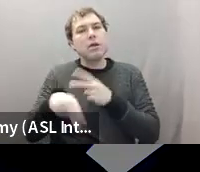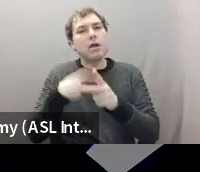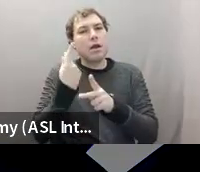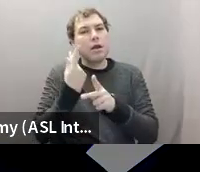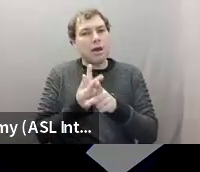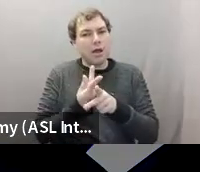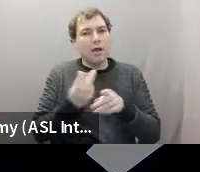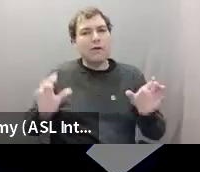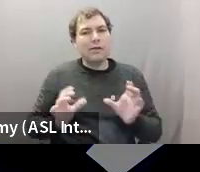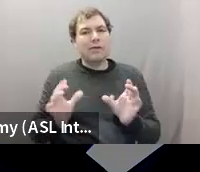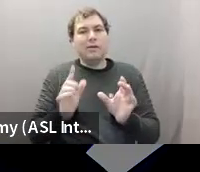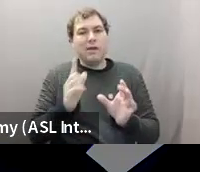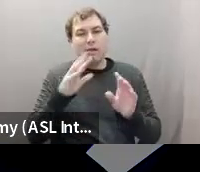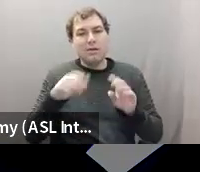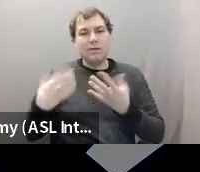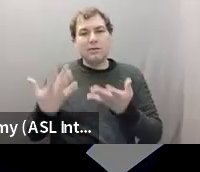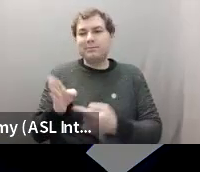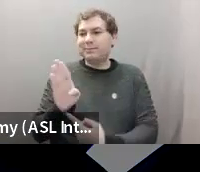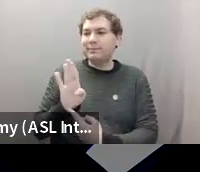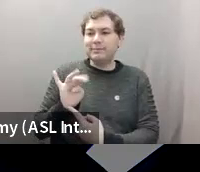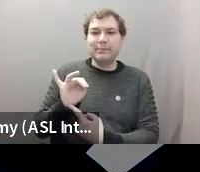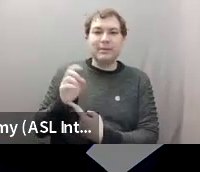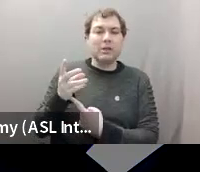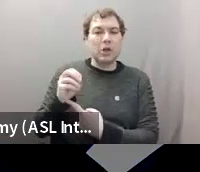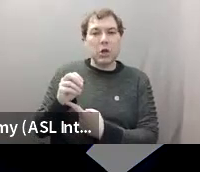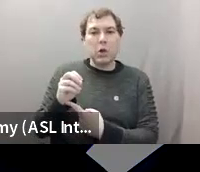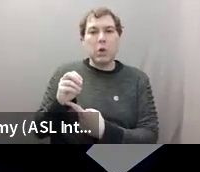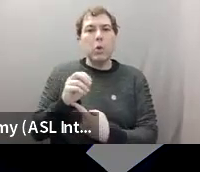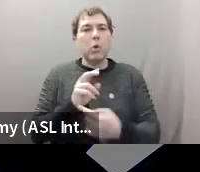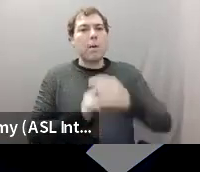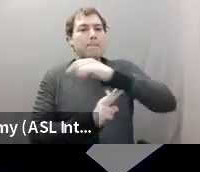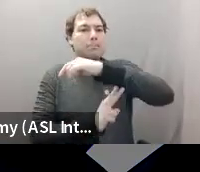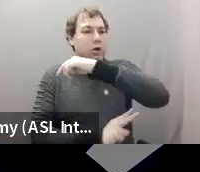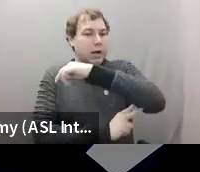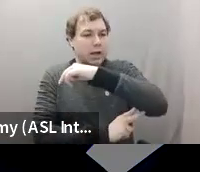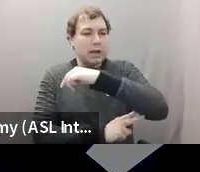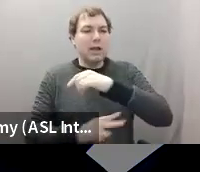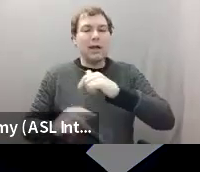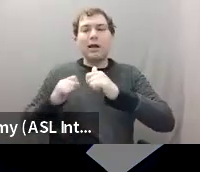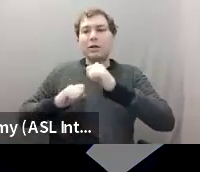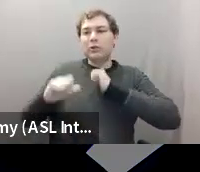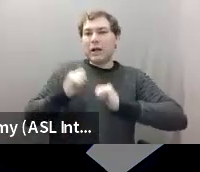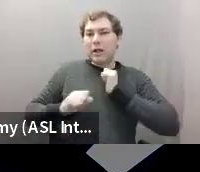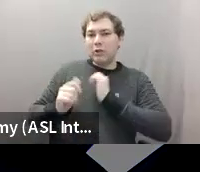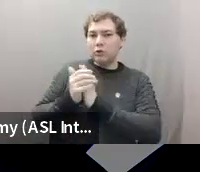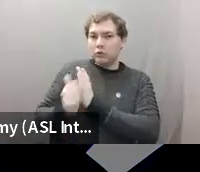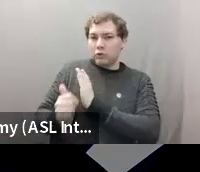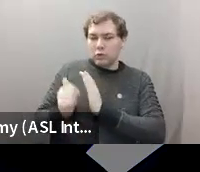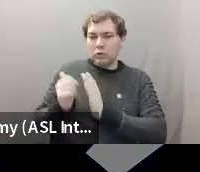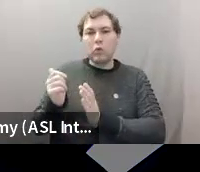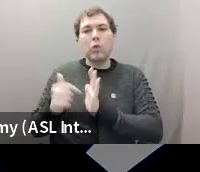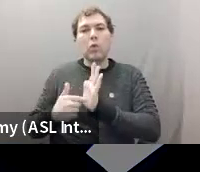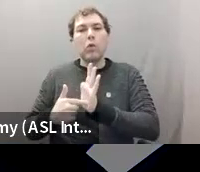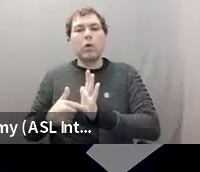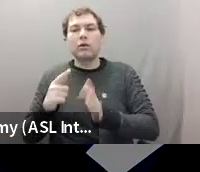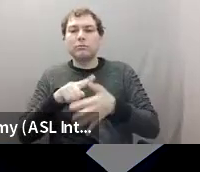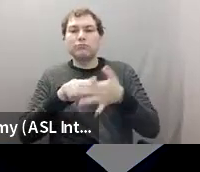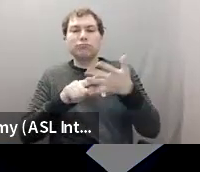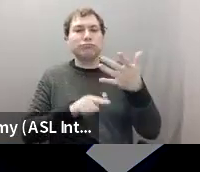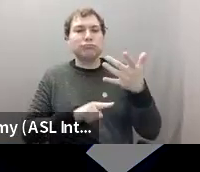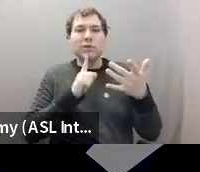garrick scott: things like such as Bingo Bridge talent, show, and just various training. Just we always allow them an opportunity to